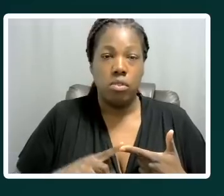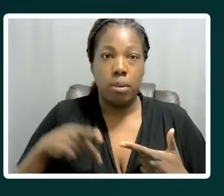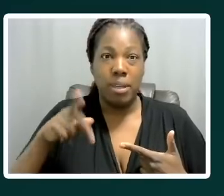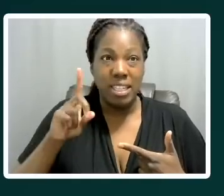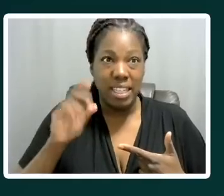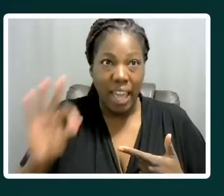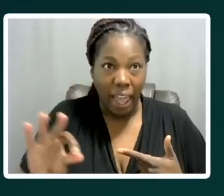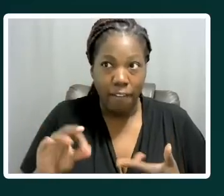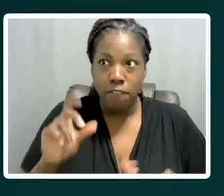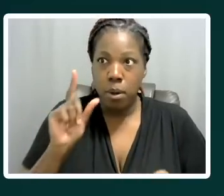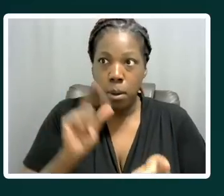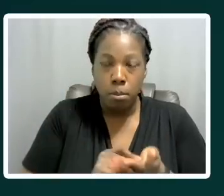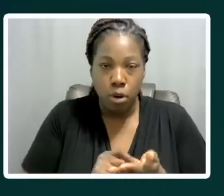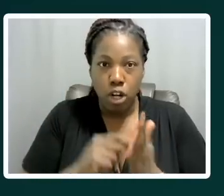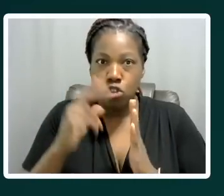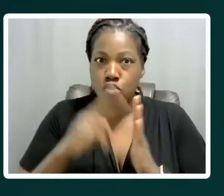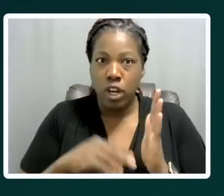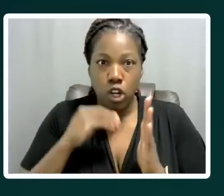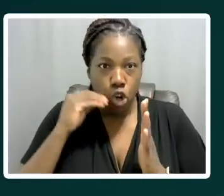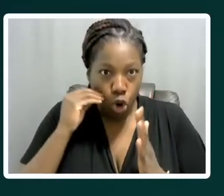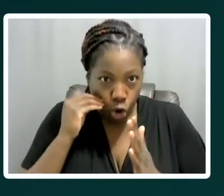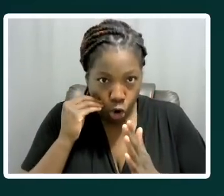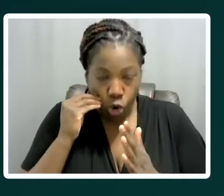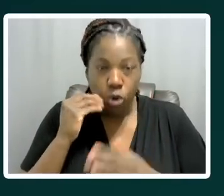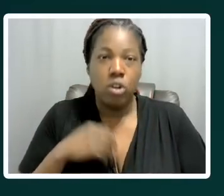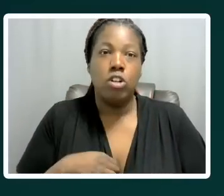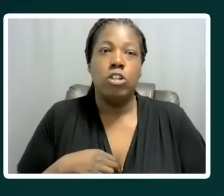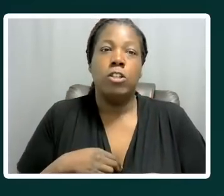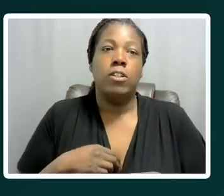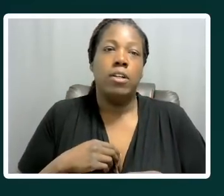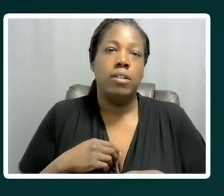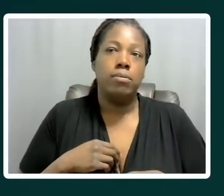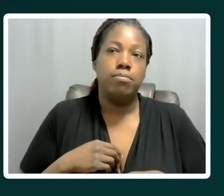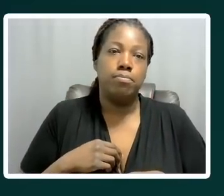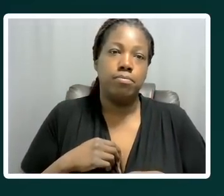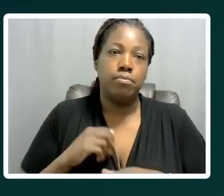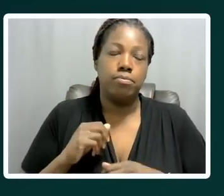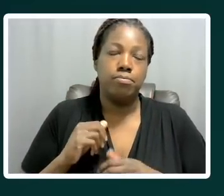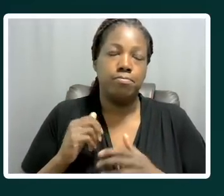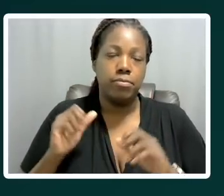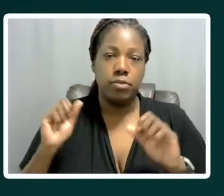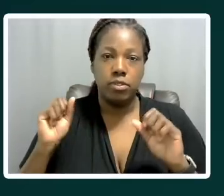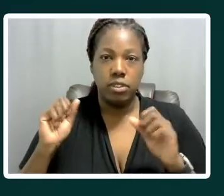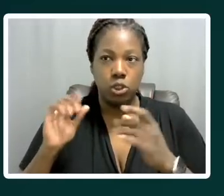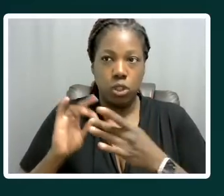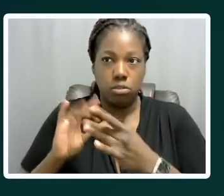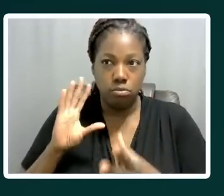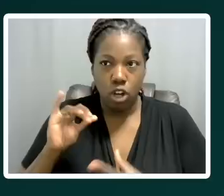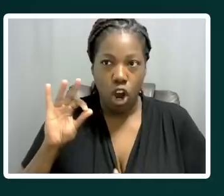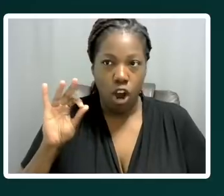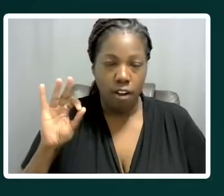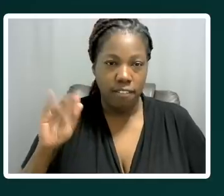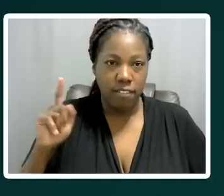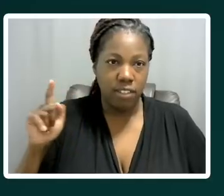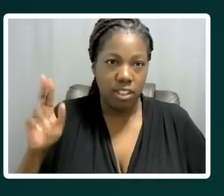you can read it at home, take it offline. You can also download the e-books from Apple Books,